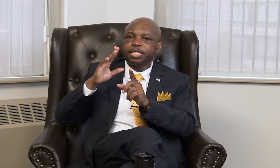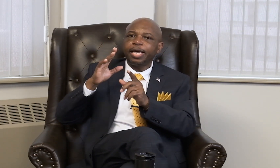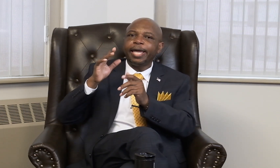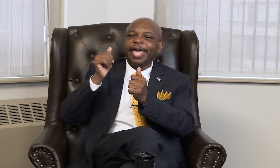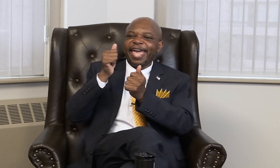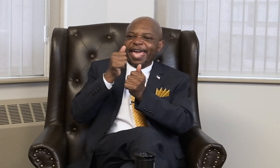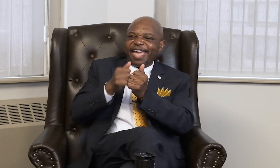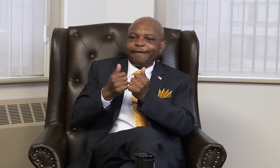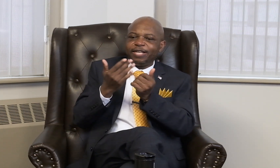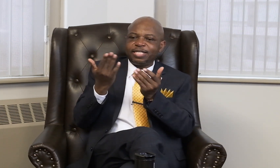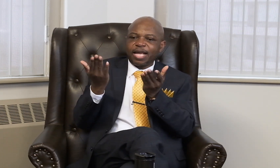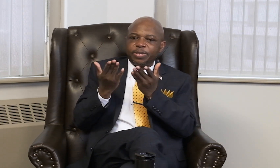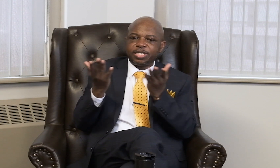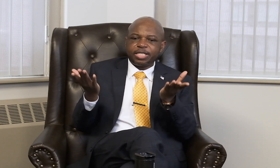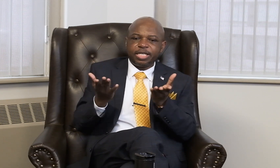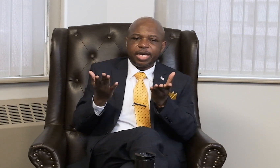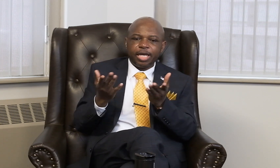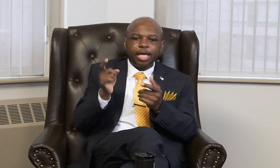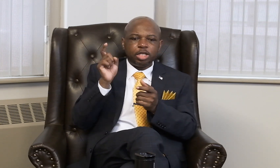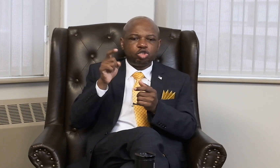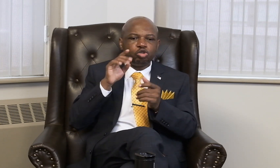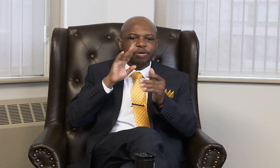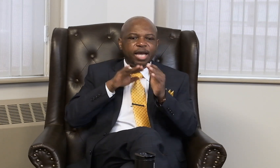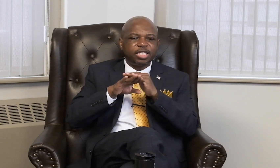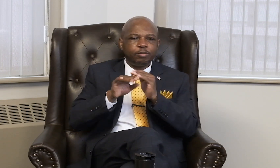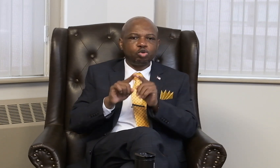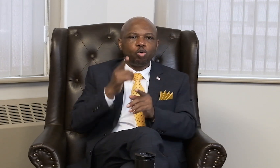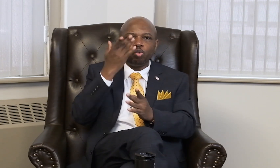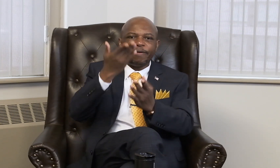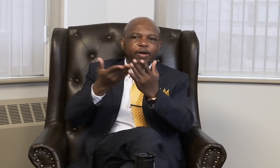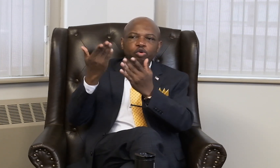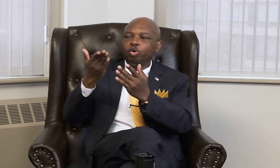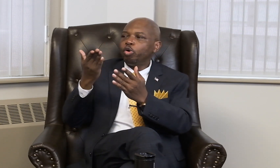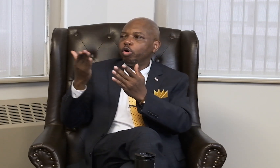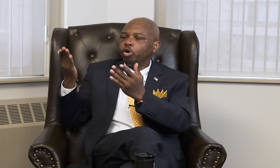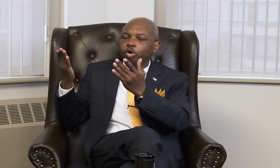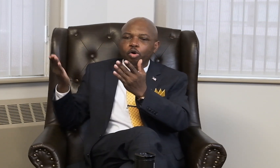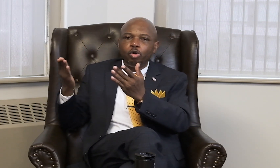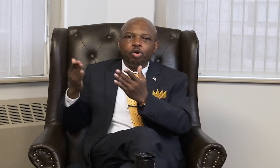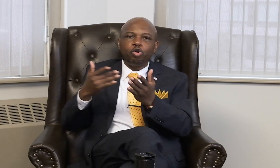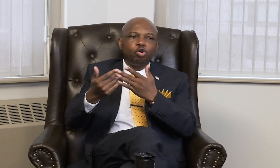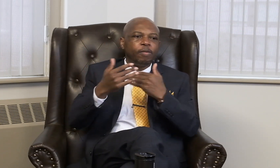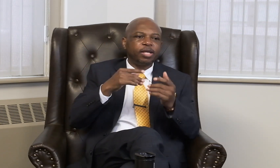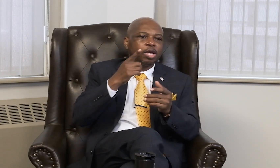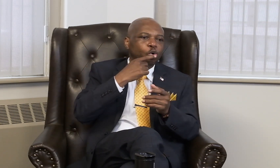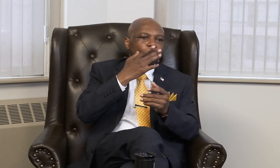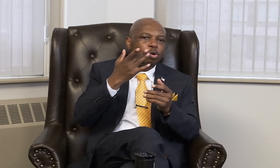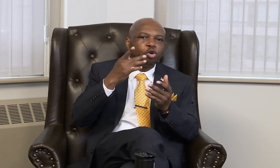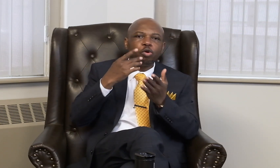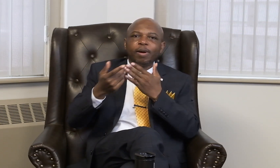Healey’s goal is to make Massachusetts accessible to everyone. It doesn’t matter what language you